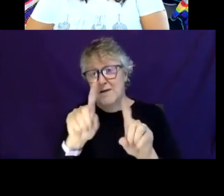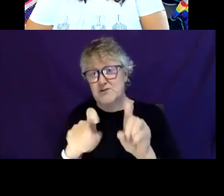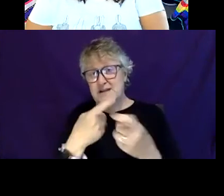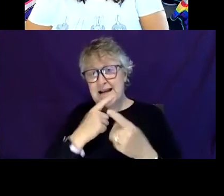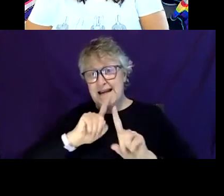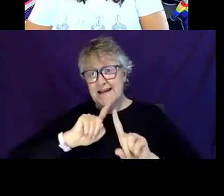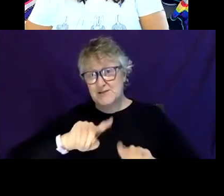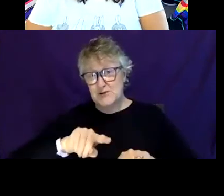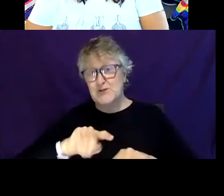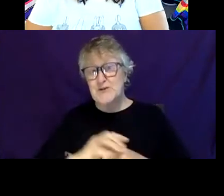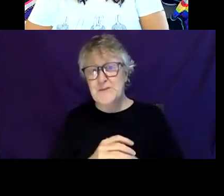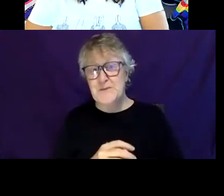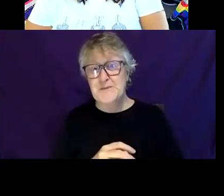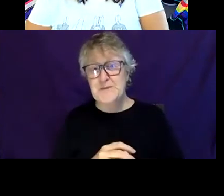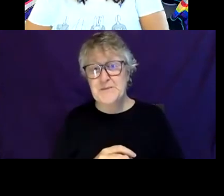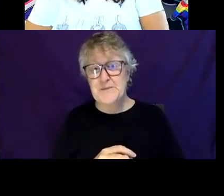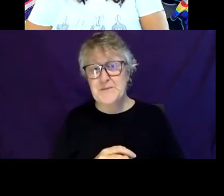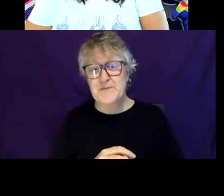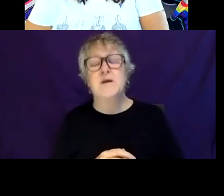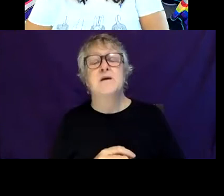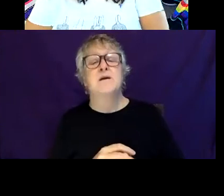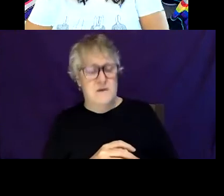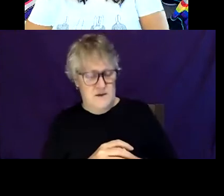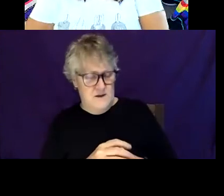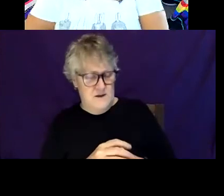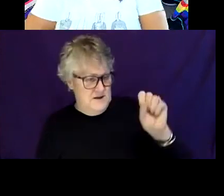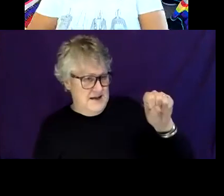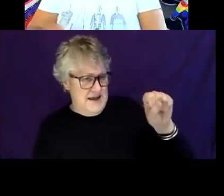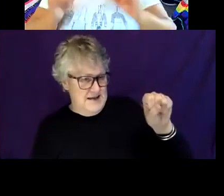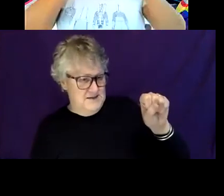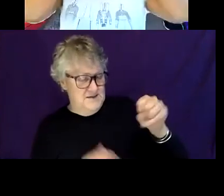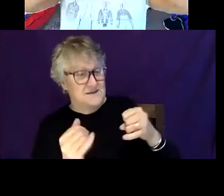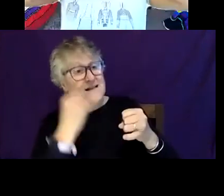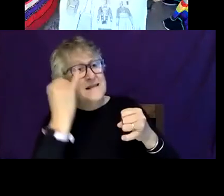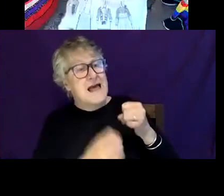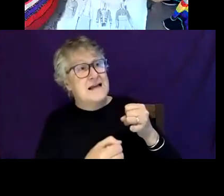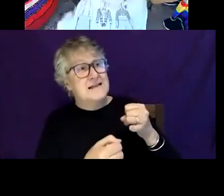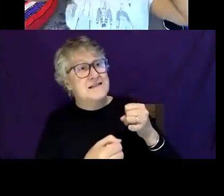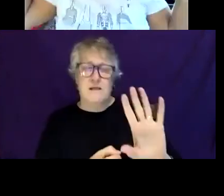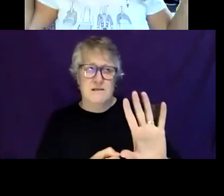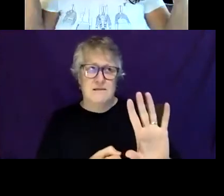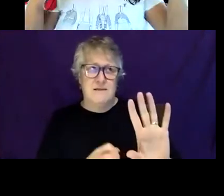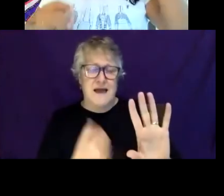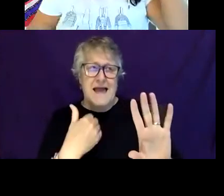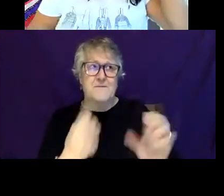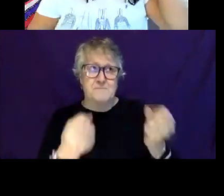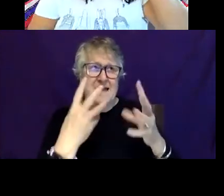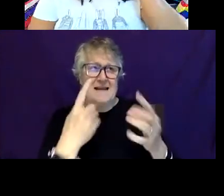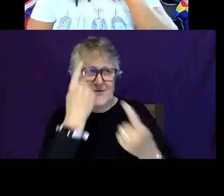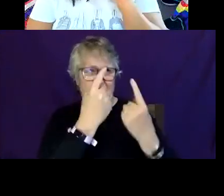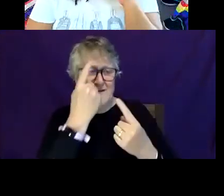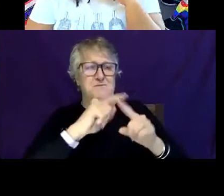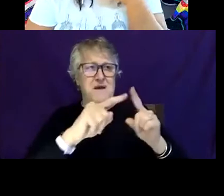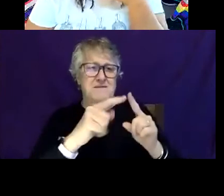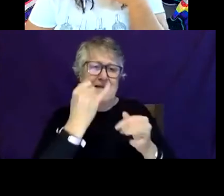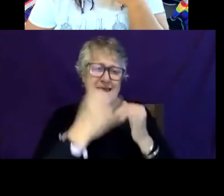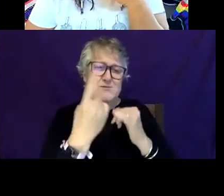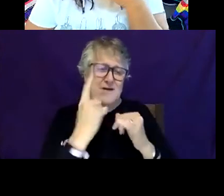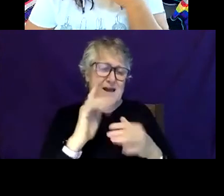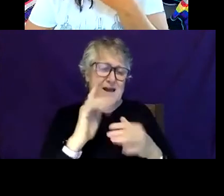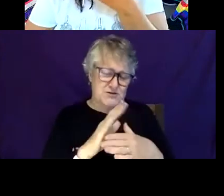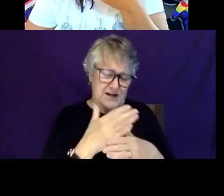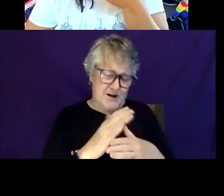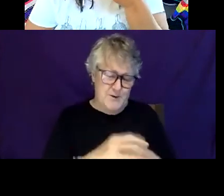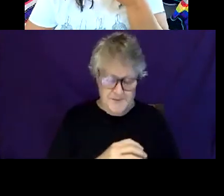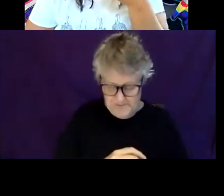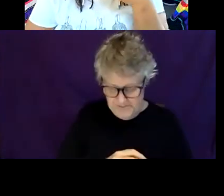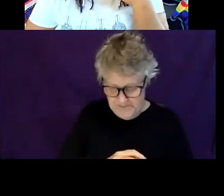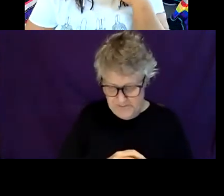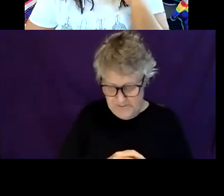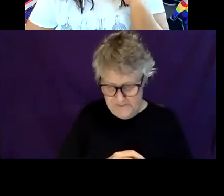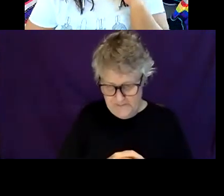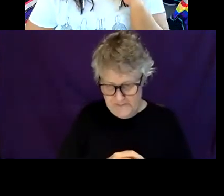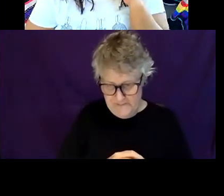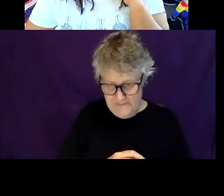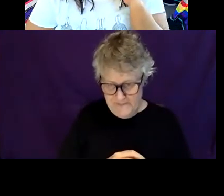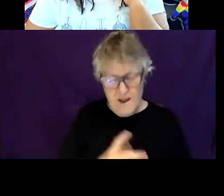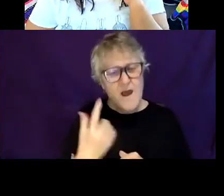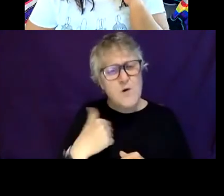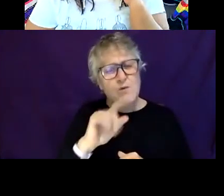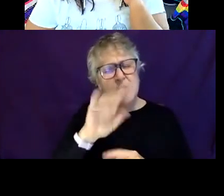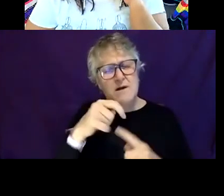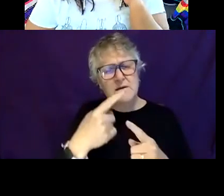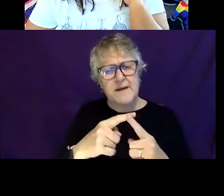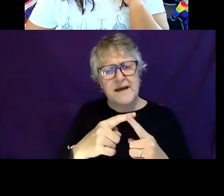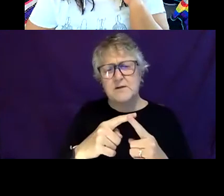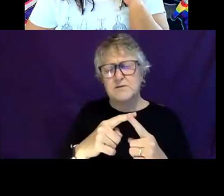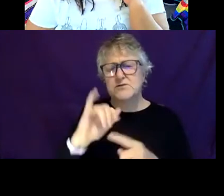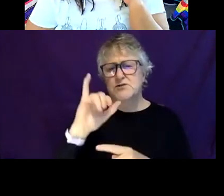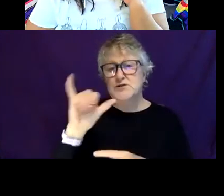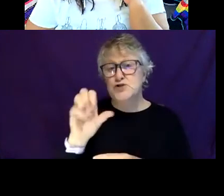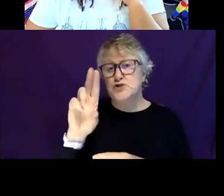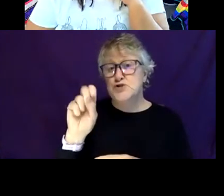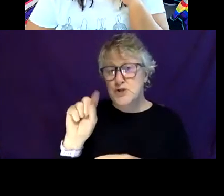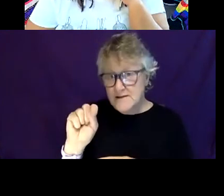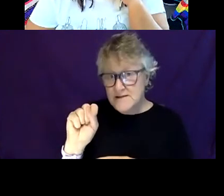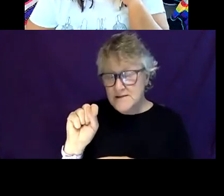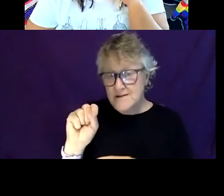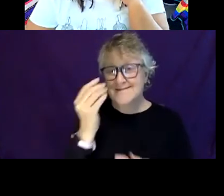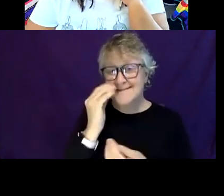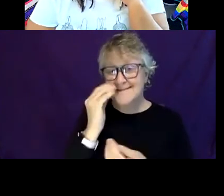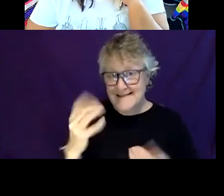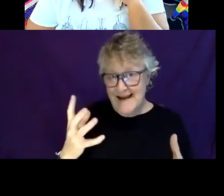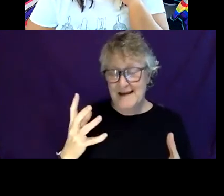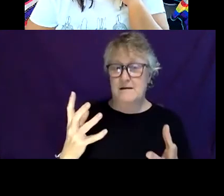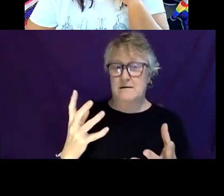Alyshia: Yeah. The last thought that, I, I have many, but the last one I'll share in this moment is, I think when we talk about you know just data collection and just work around data in the state of Oregon.